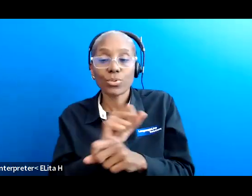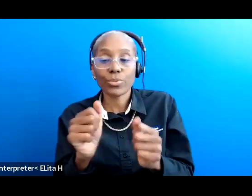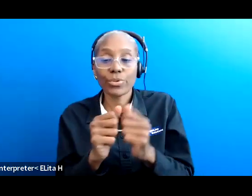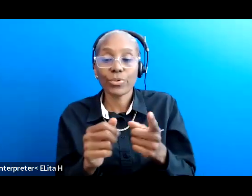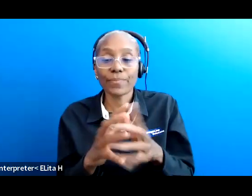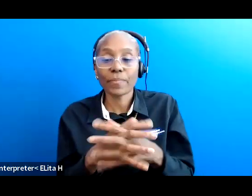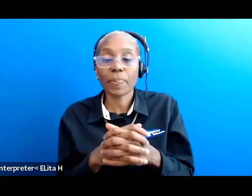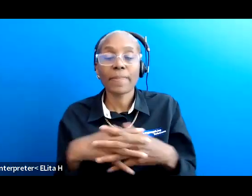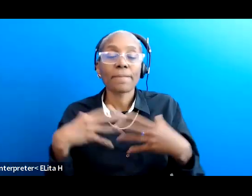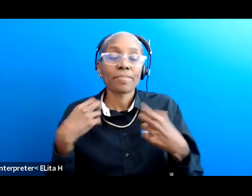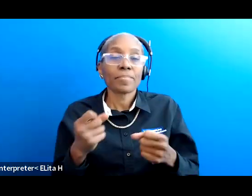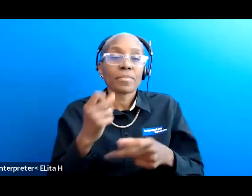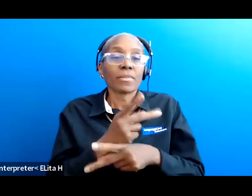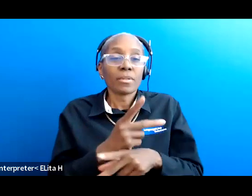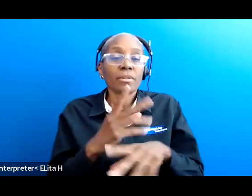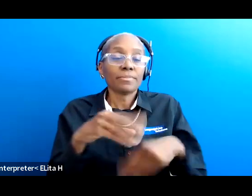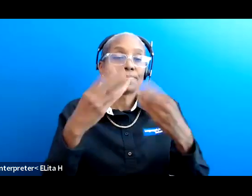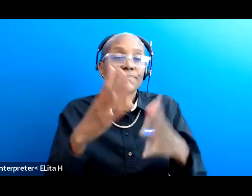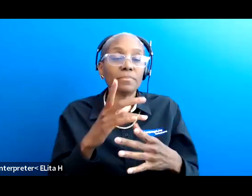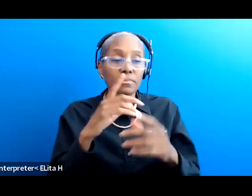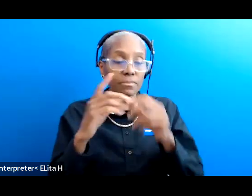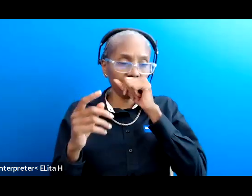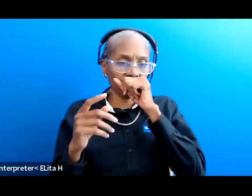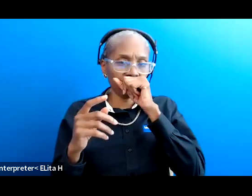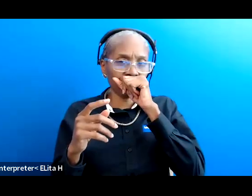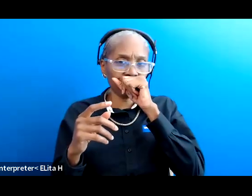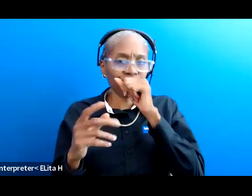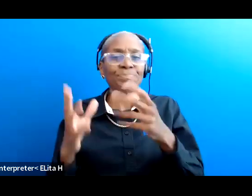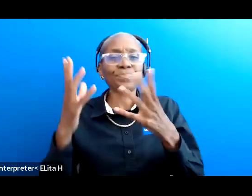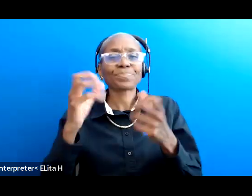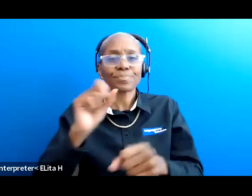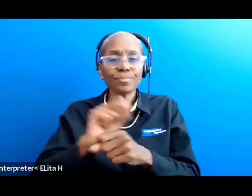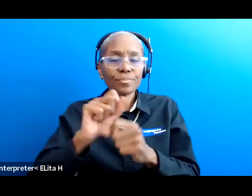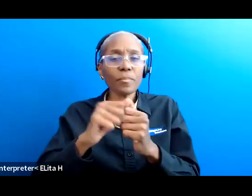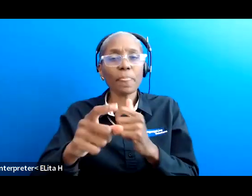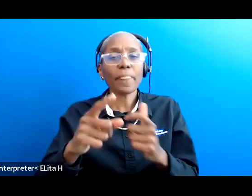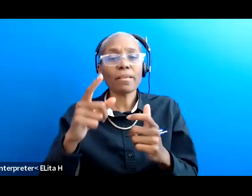Your healthcare provider, if it's a physician, if it's a nurse practitioner, they really want to work with you and do what the